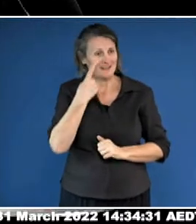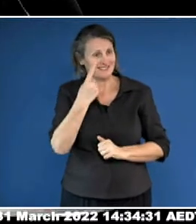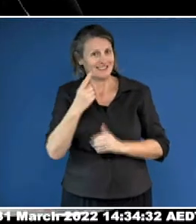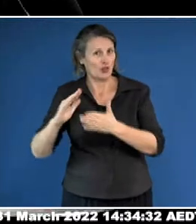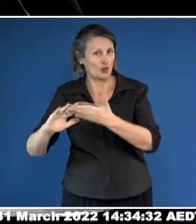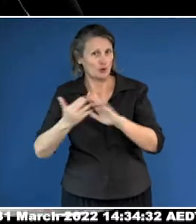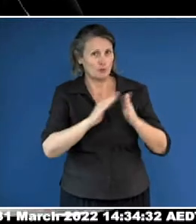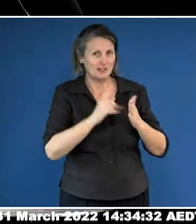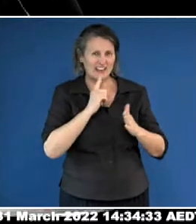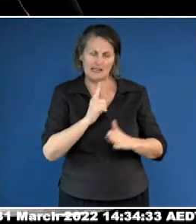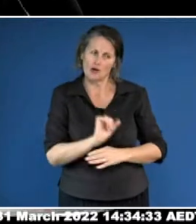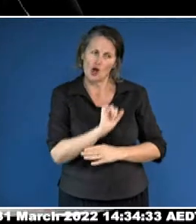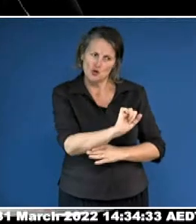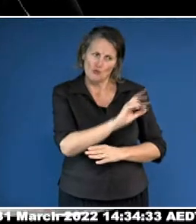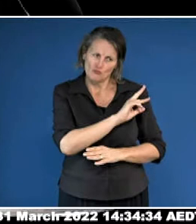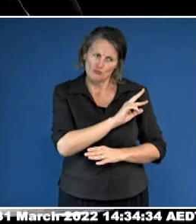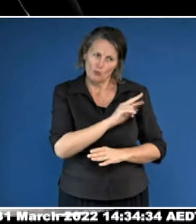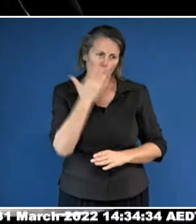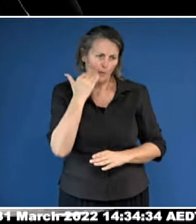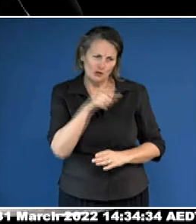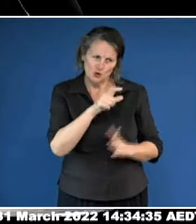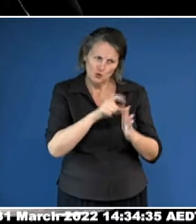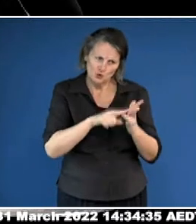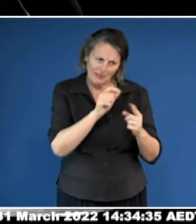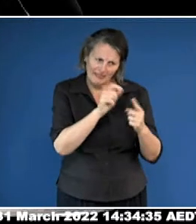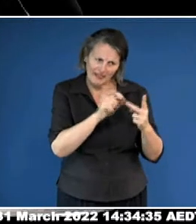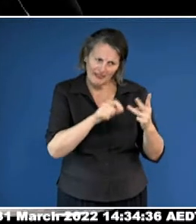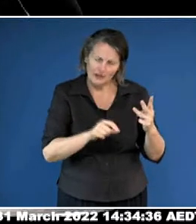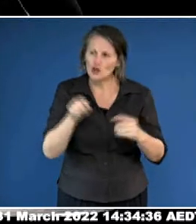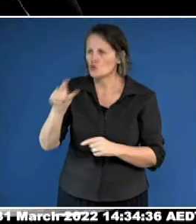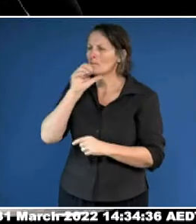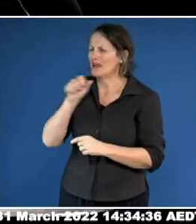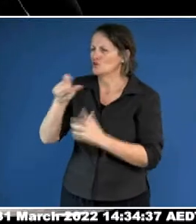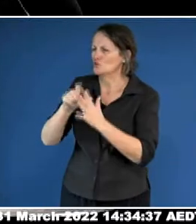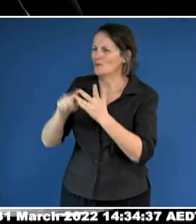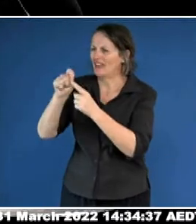and the male peer relations and cultures it of masculinity that emphasise aggression, dominance or control.